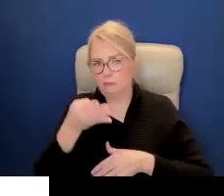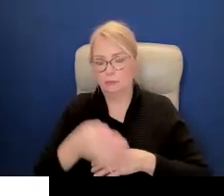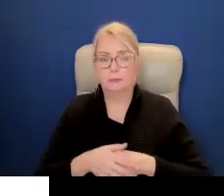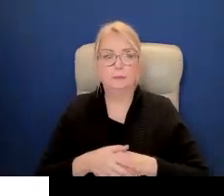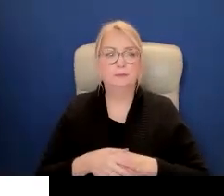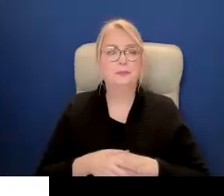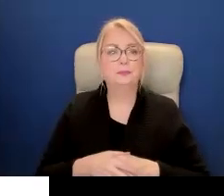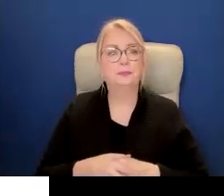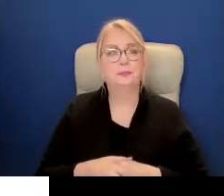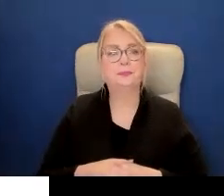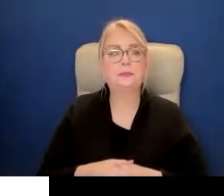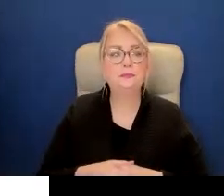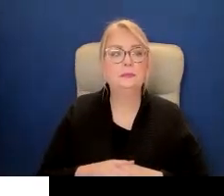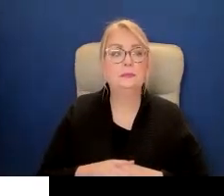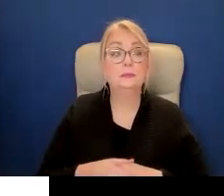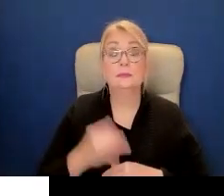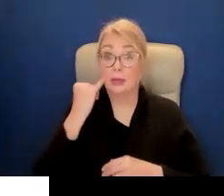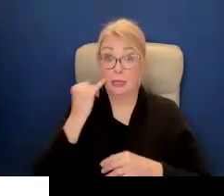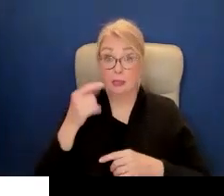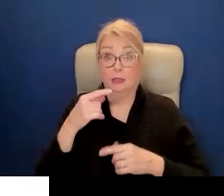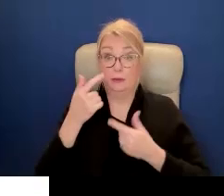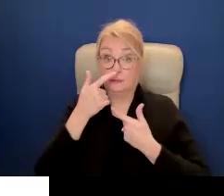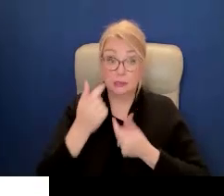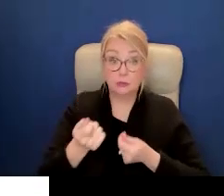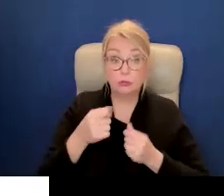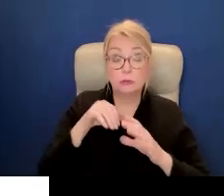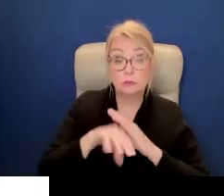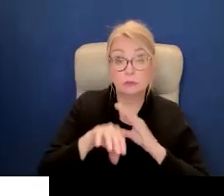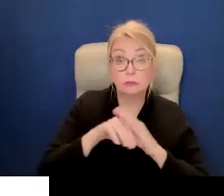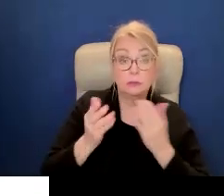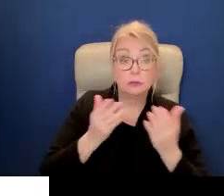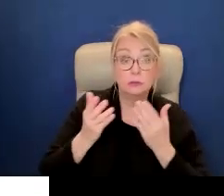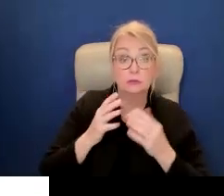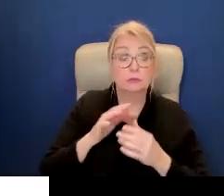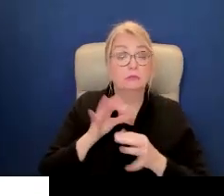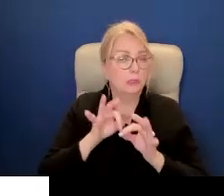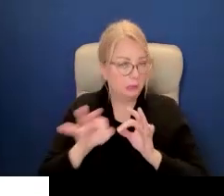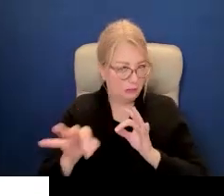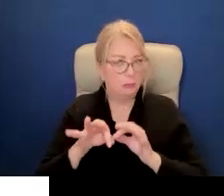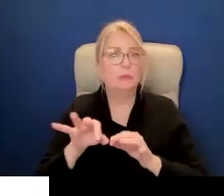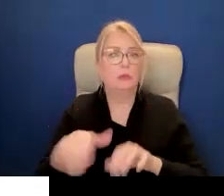So for folks who may be interested in accessing services, it's very simple to make an appointment. You can visit the website.